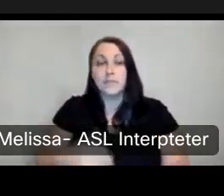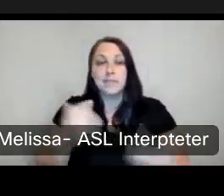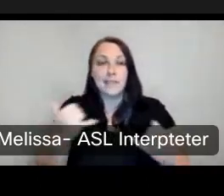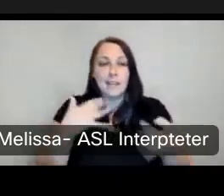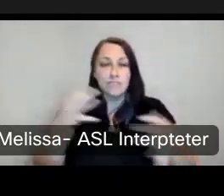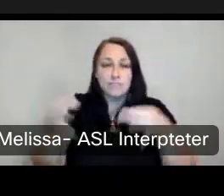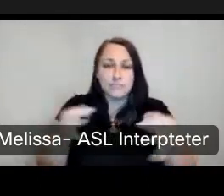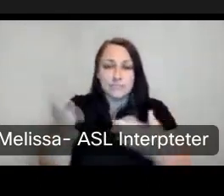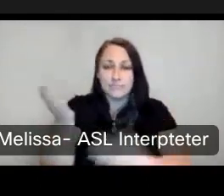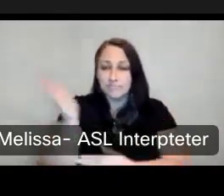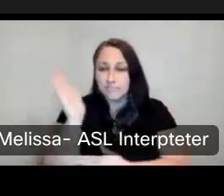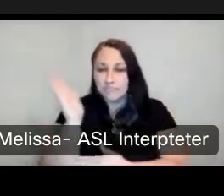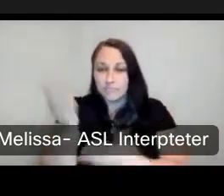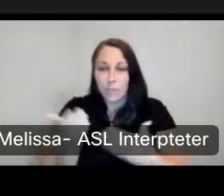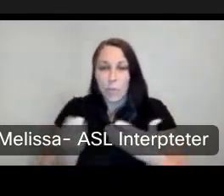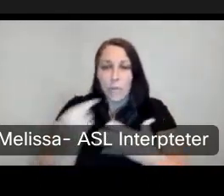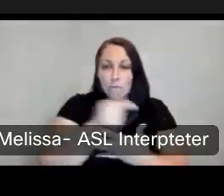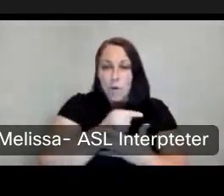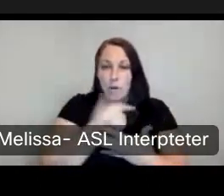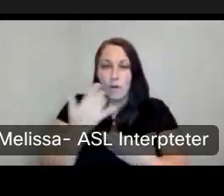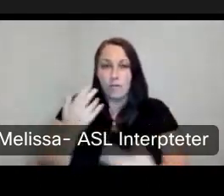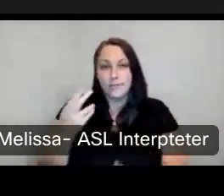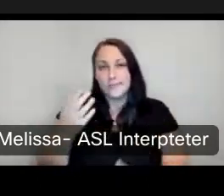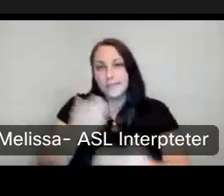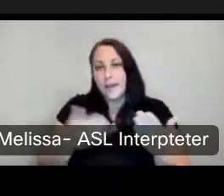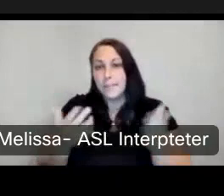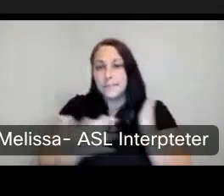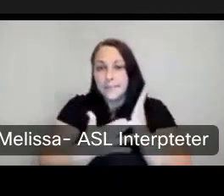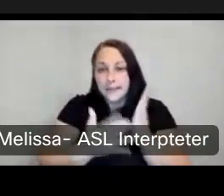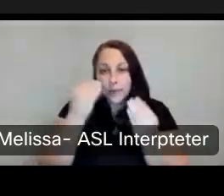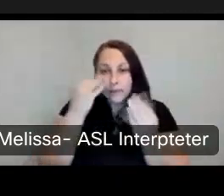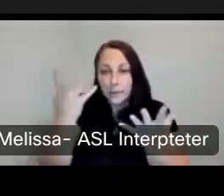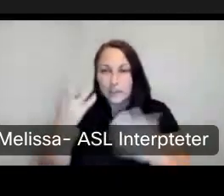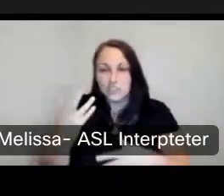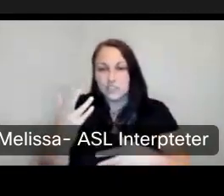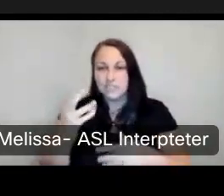the high level sort of details and Technical information about the two recommendations